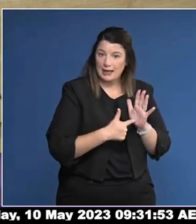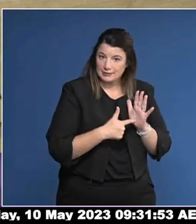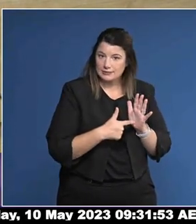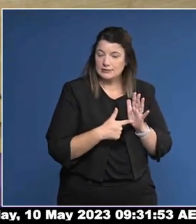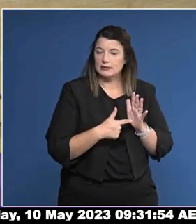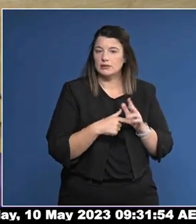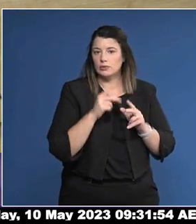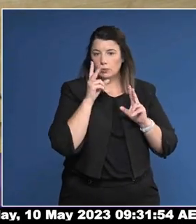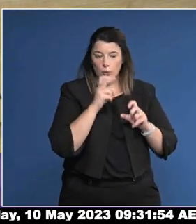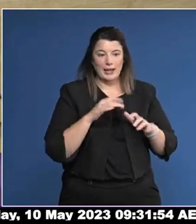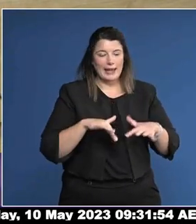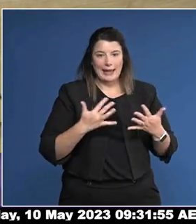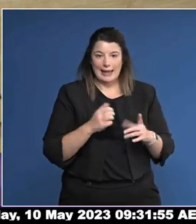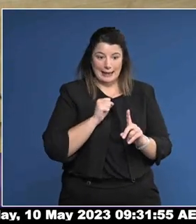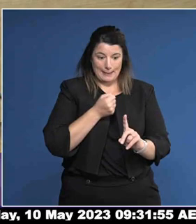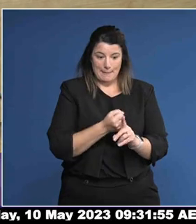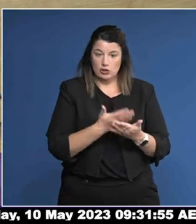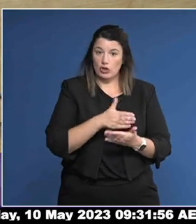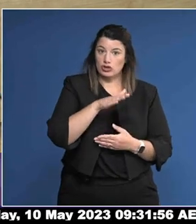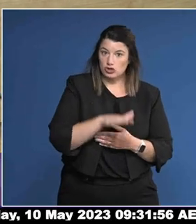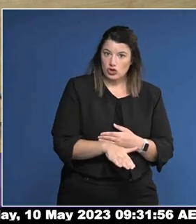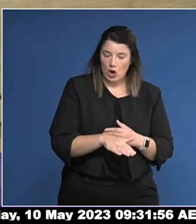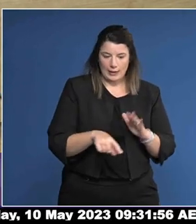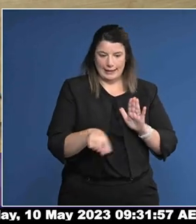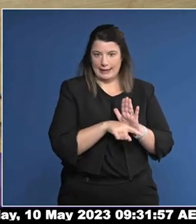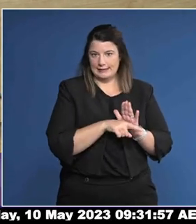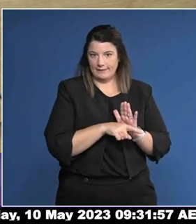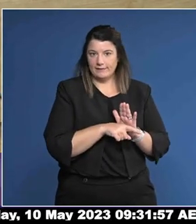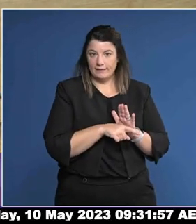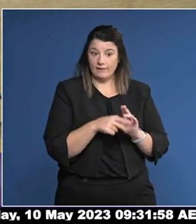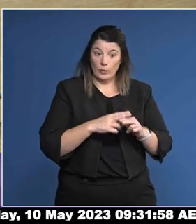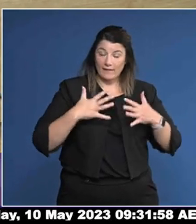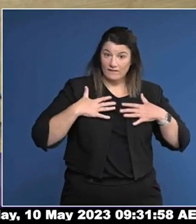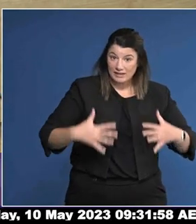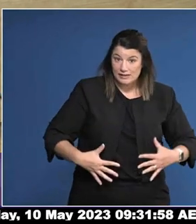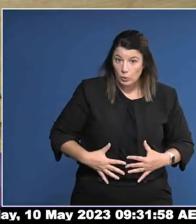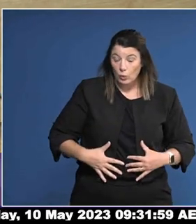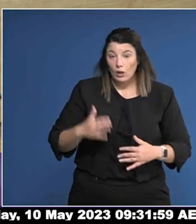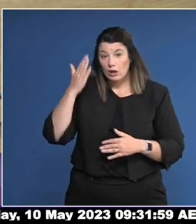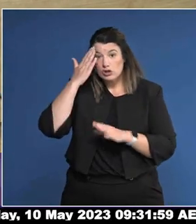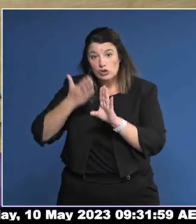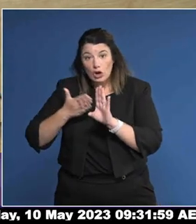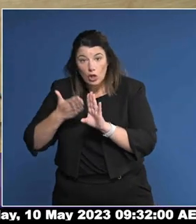"... any detriment effect of a significant nature on their physical, psychological or emotional wellbeing." DR CRAWFORD: That's right.